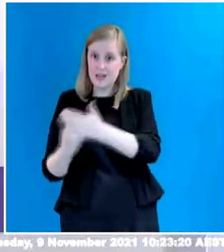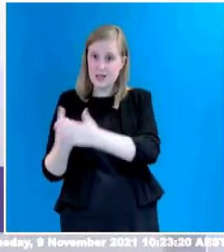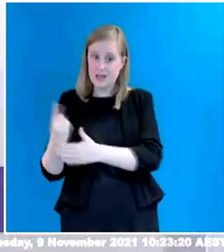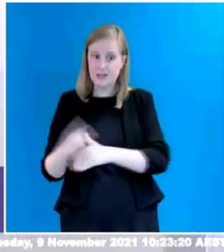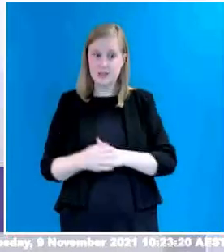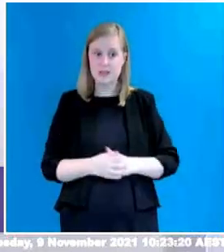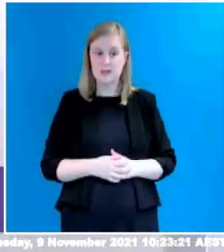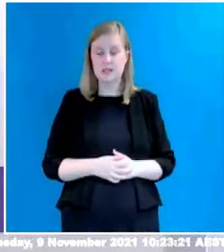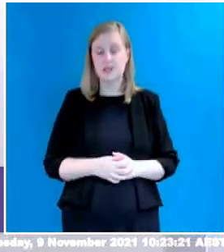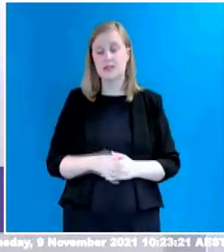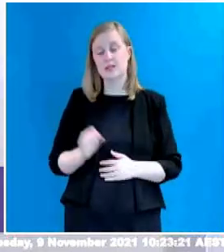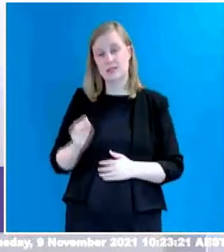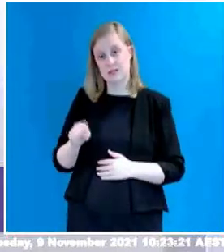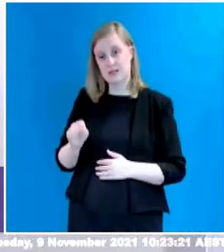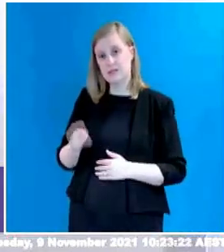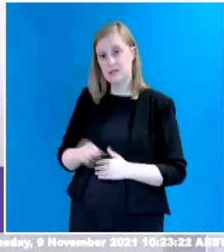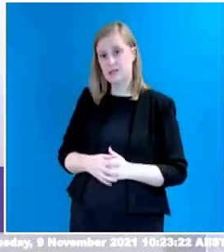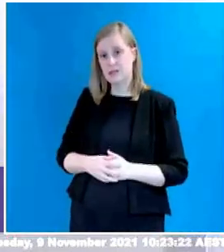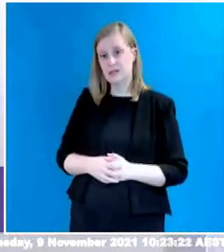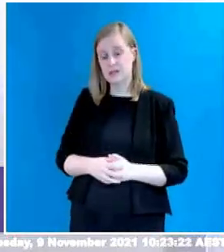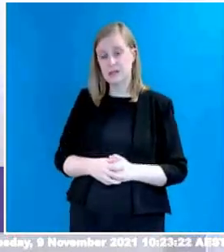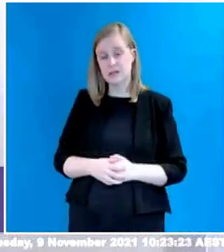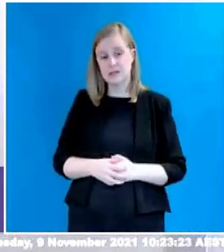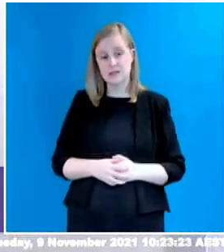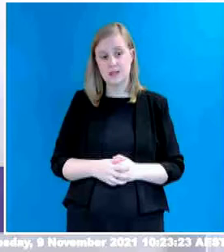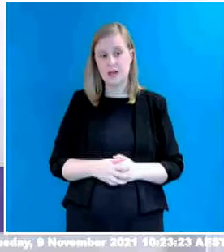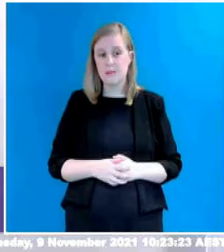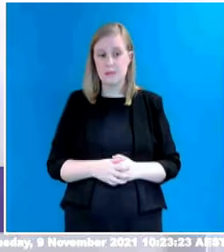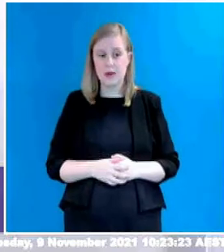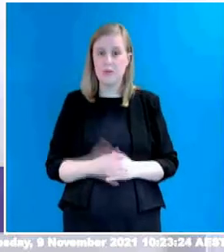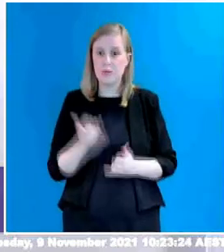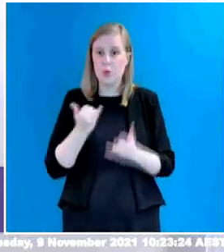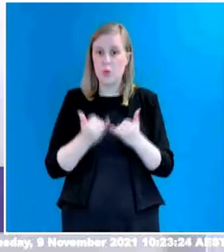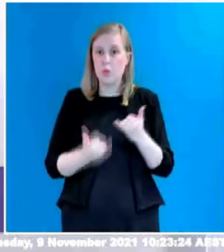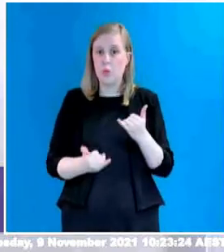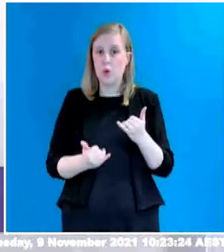Certainly. But, as I said, it's probably more common in the Executive and the